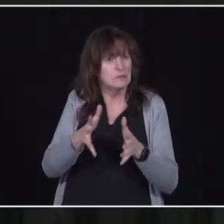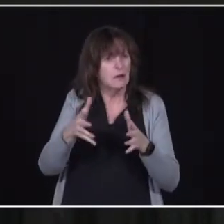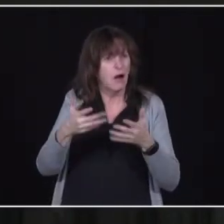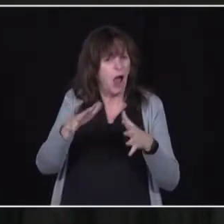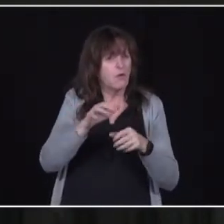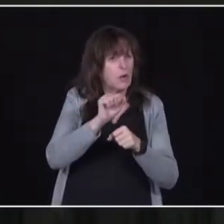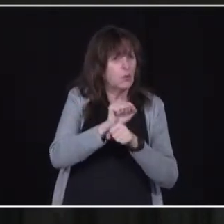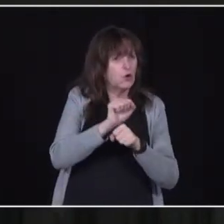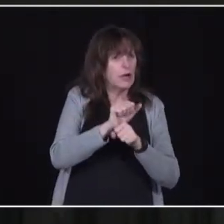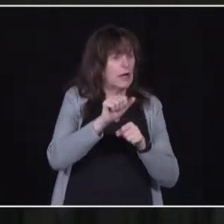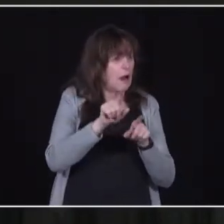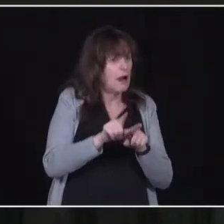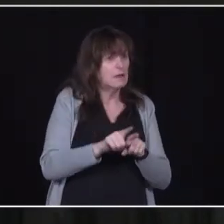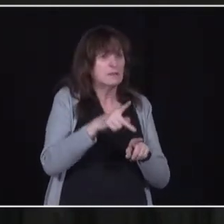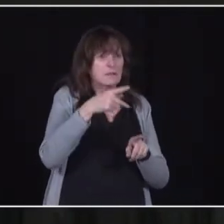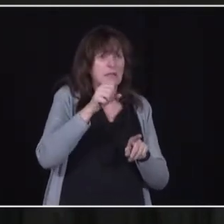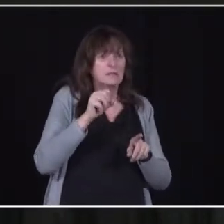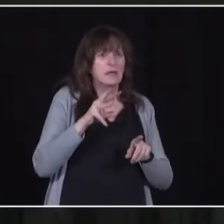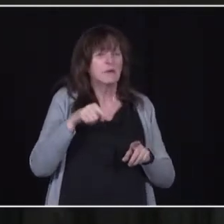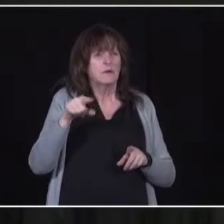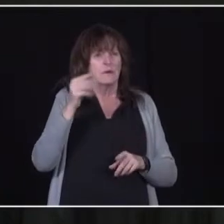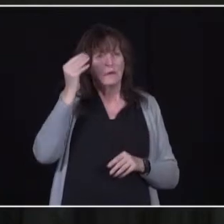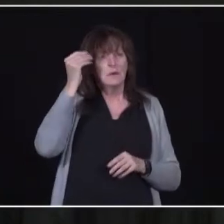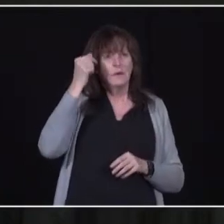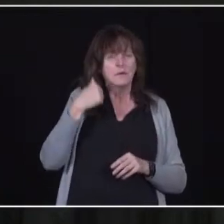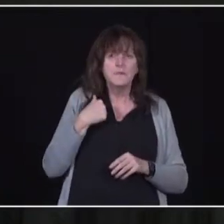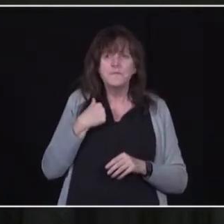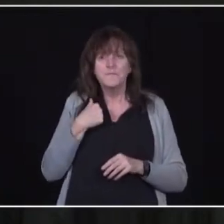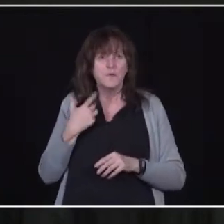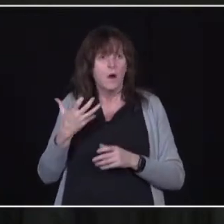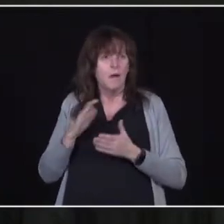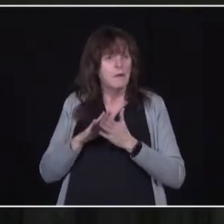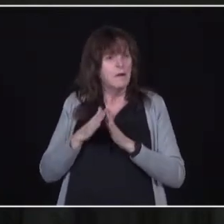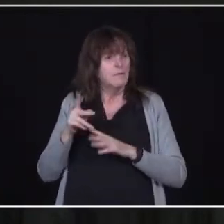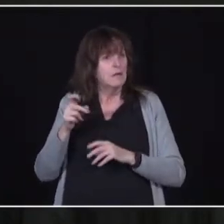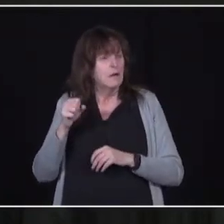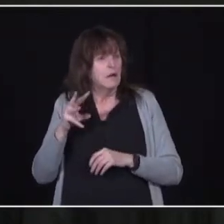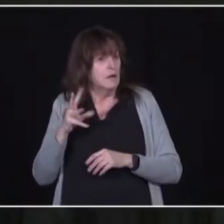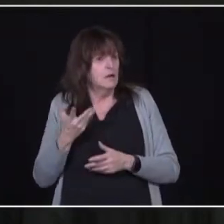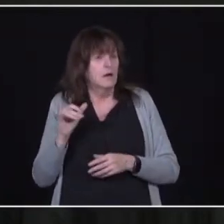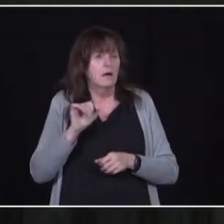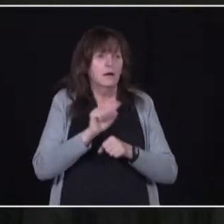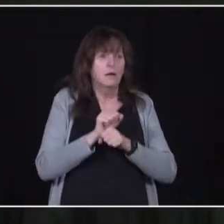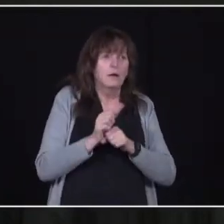the pandemic to try and encourage more people to be in the profession and others looking to